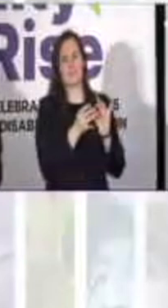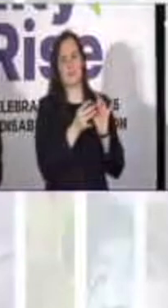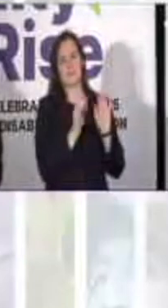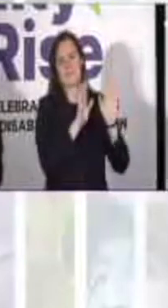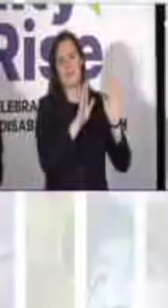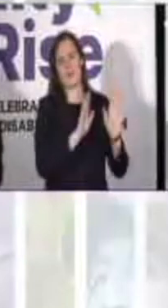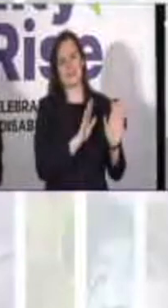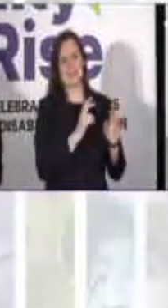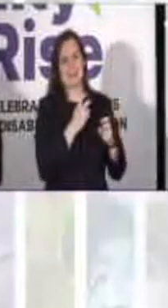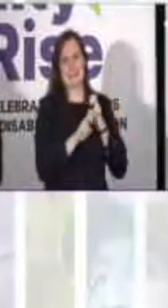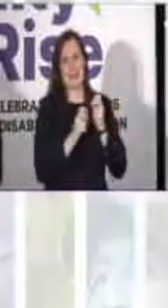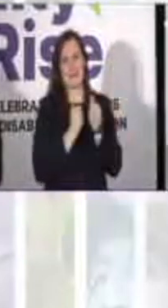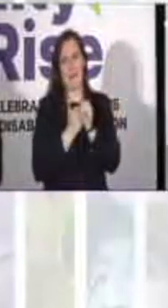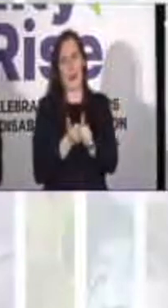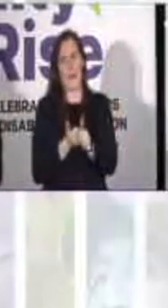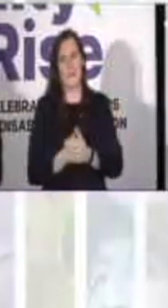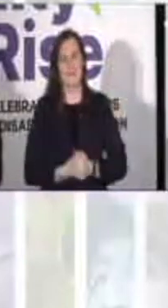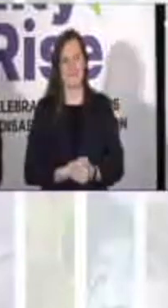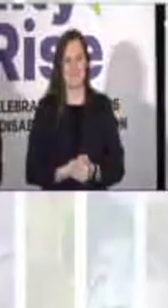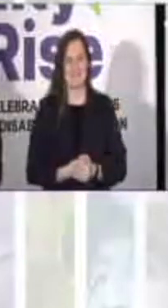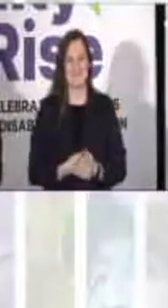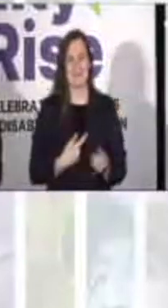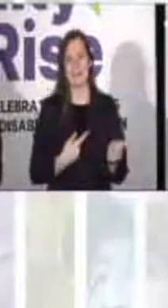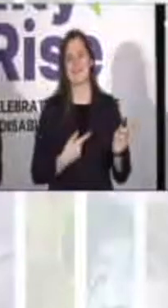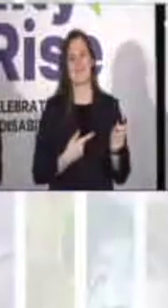SHE SAYS A LOT OF WONDERFUL THINGS BECAUSE SHE'S A WONDERFUL PERSON.